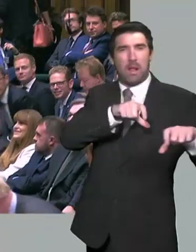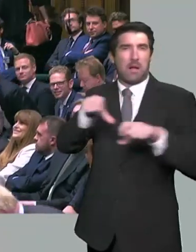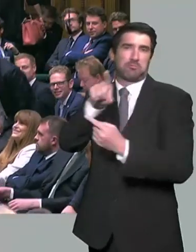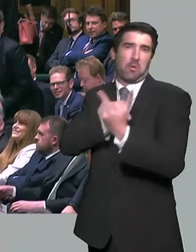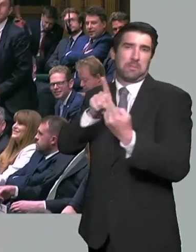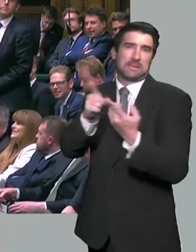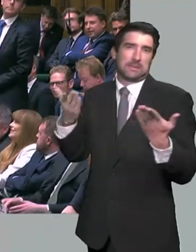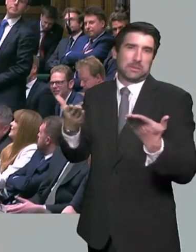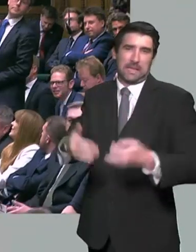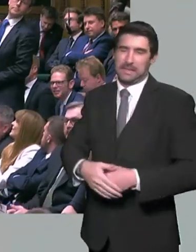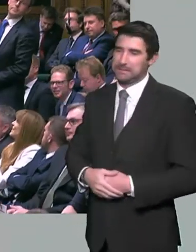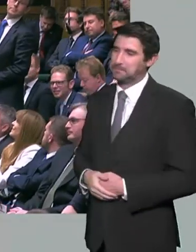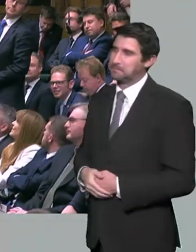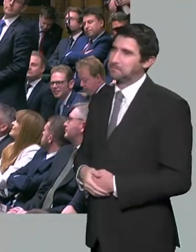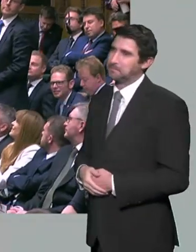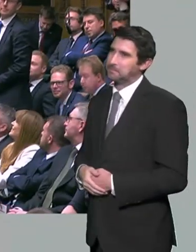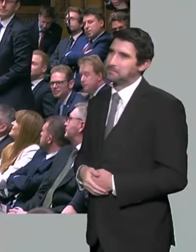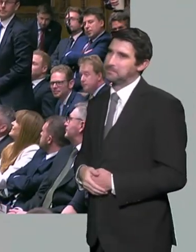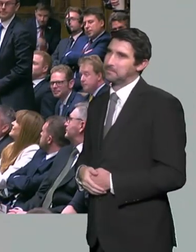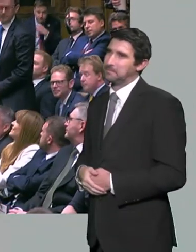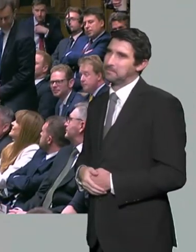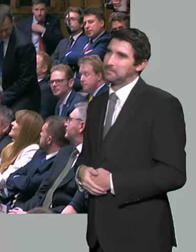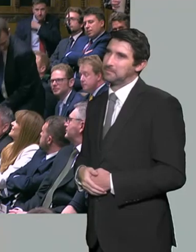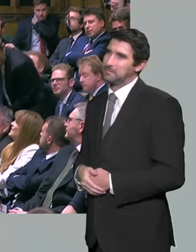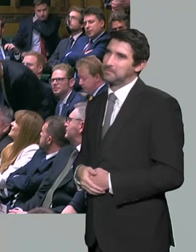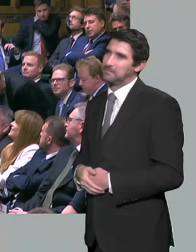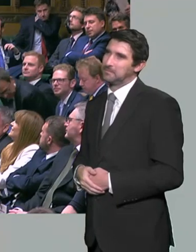Mike Wood Government support for households is greatly